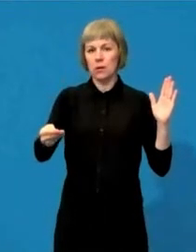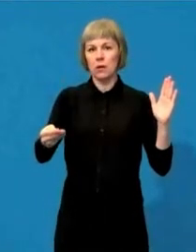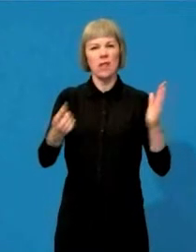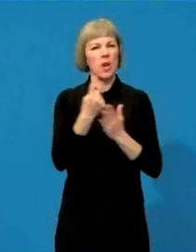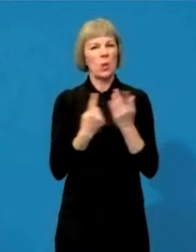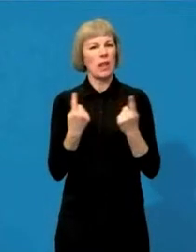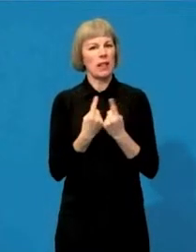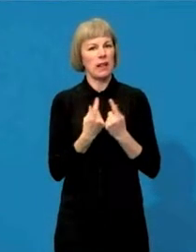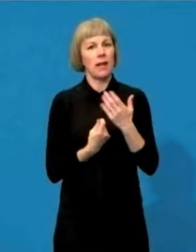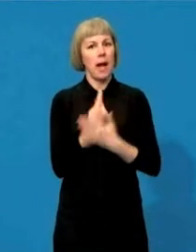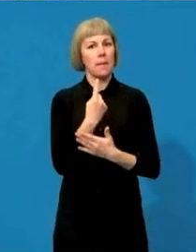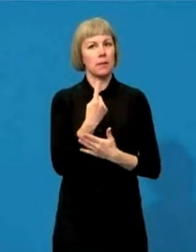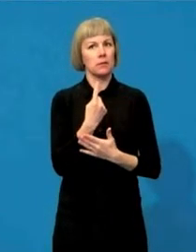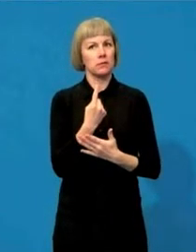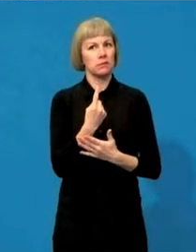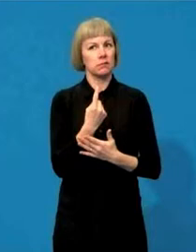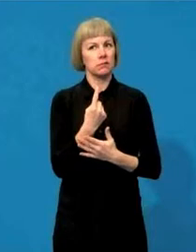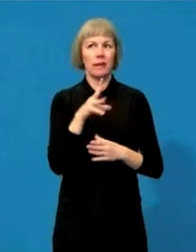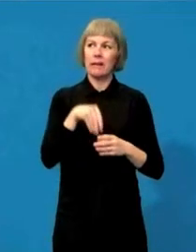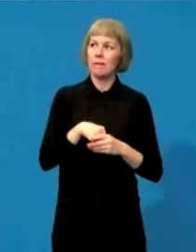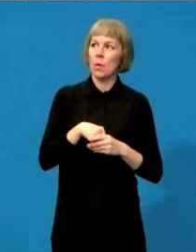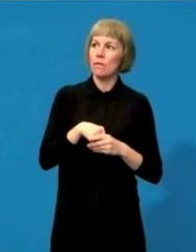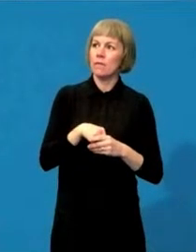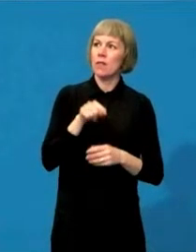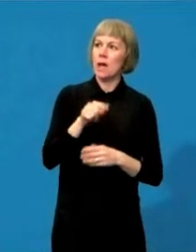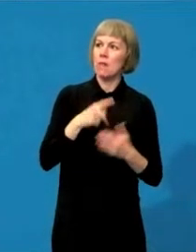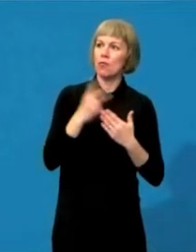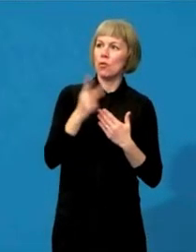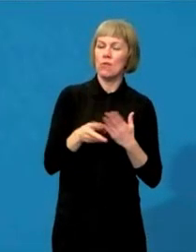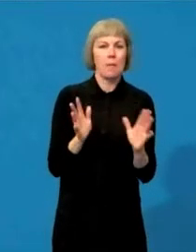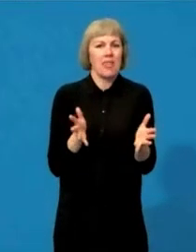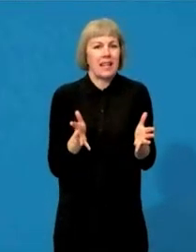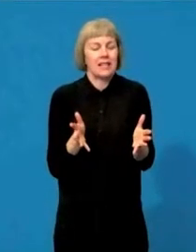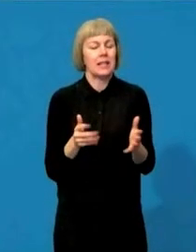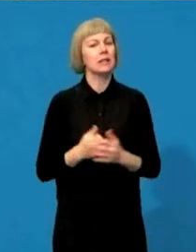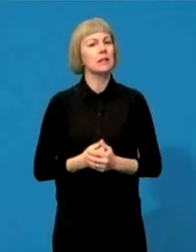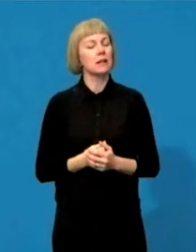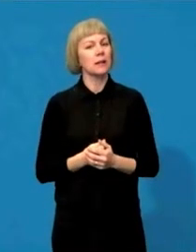rollout of that particular program and who were actually on the program.